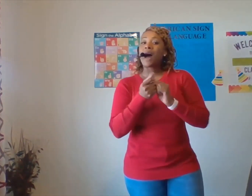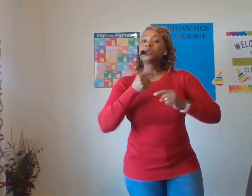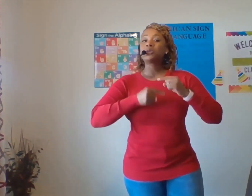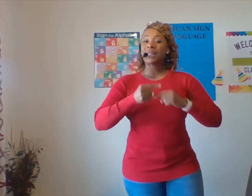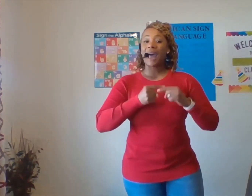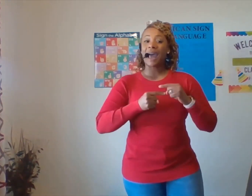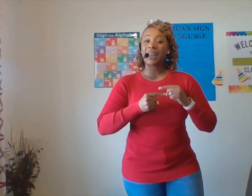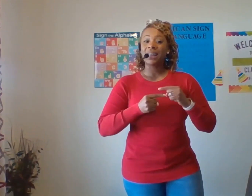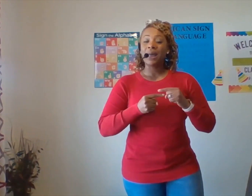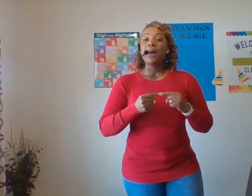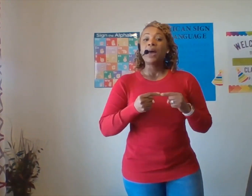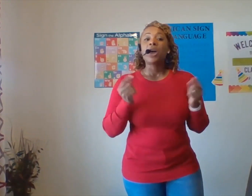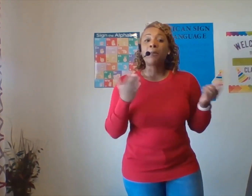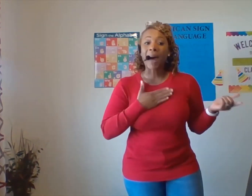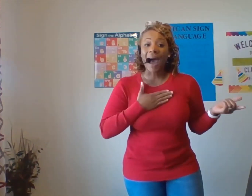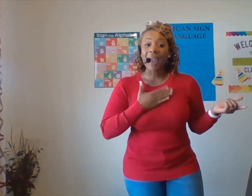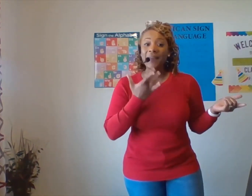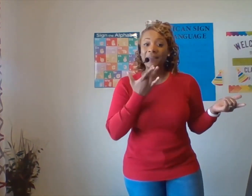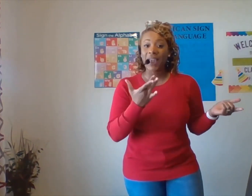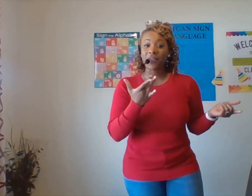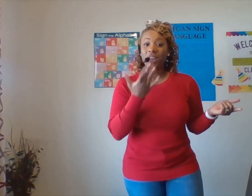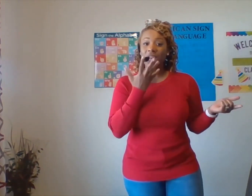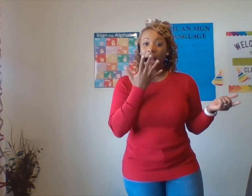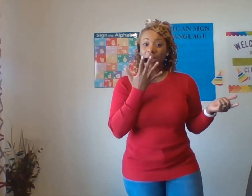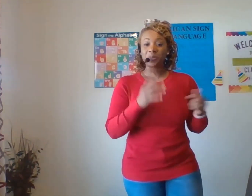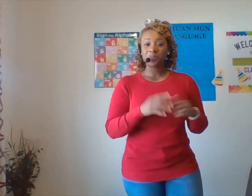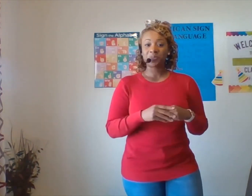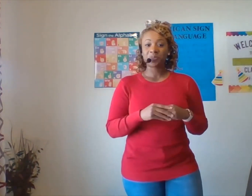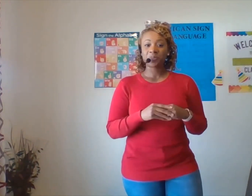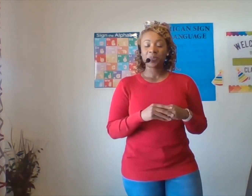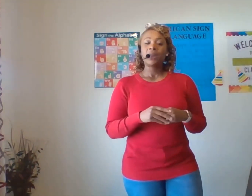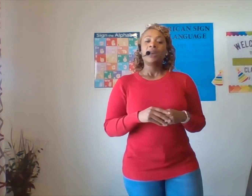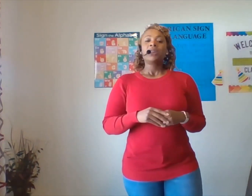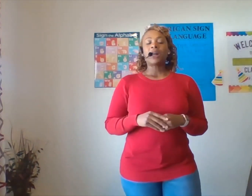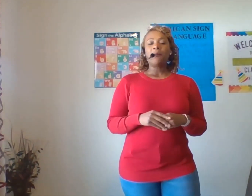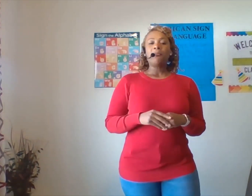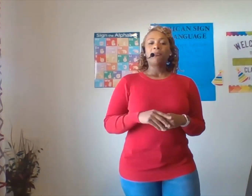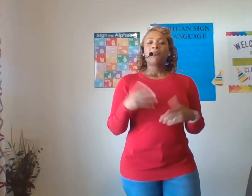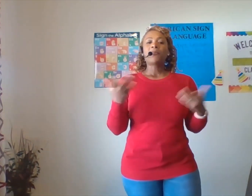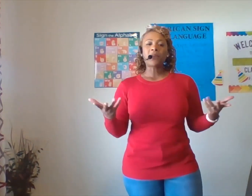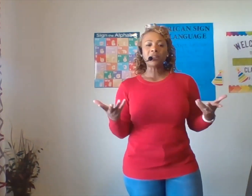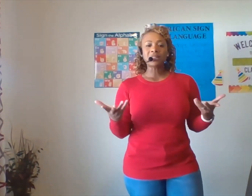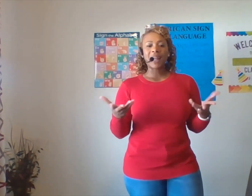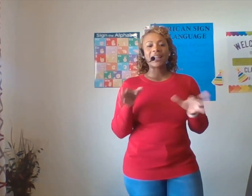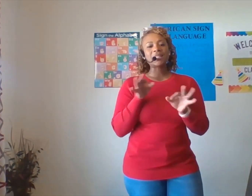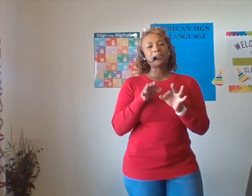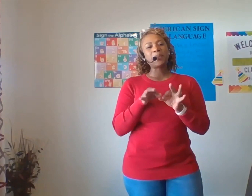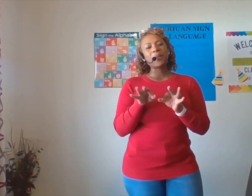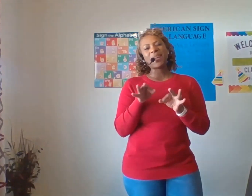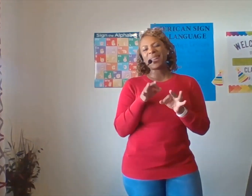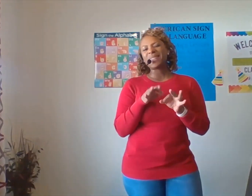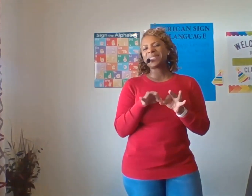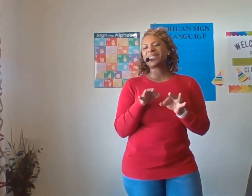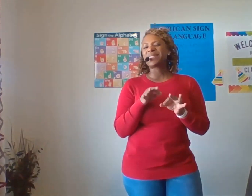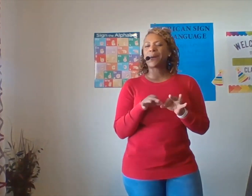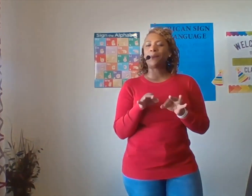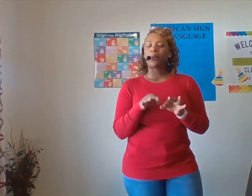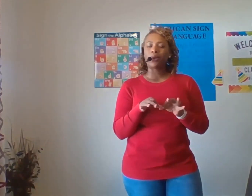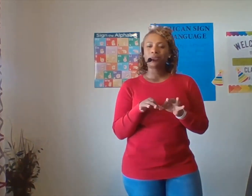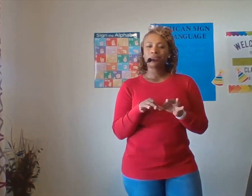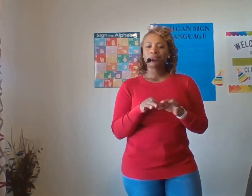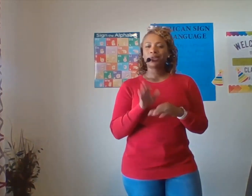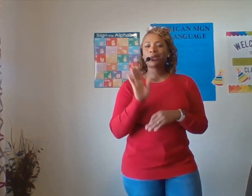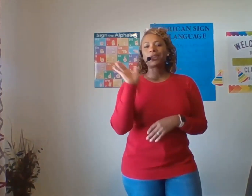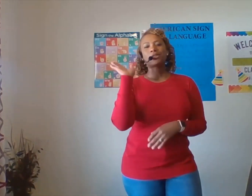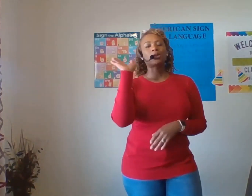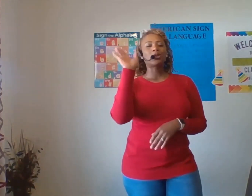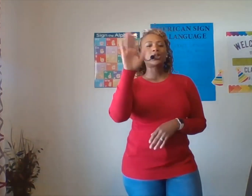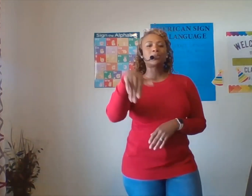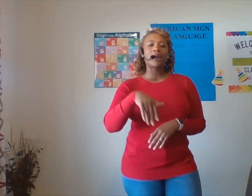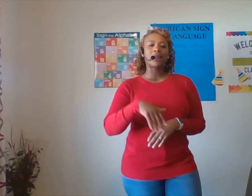sign my favorite color so the first time is pretty simple you guys are so smart I